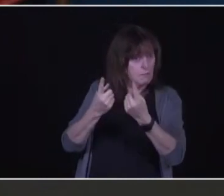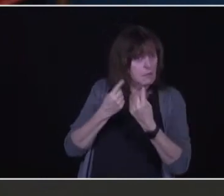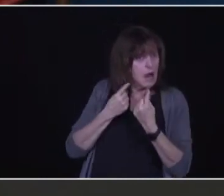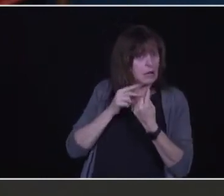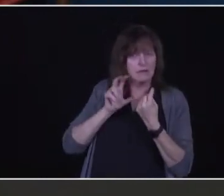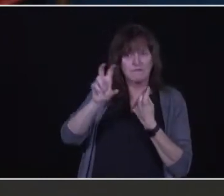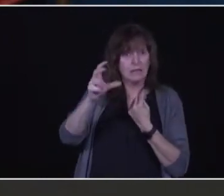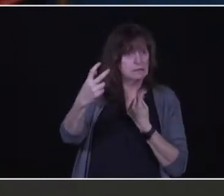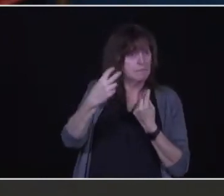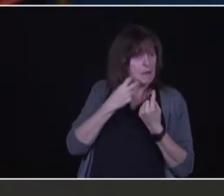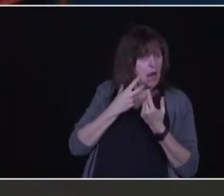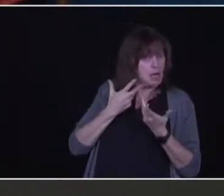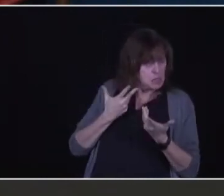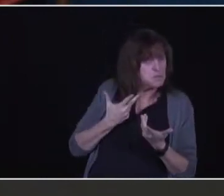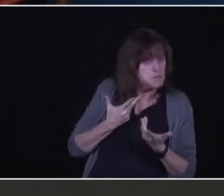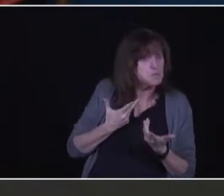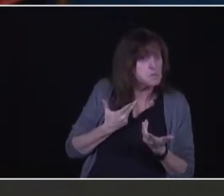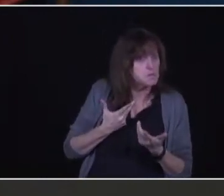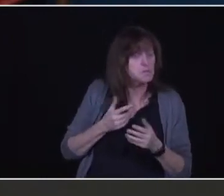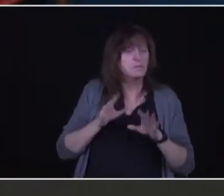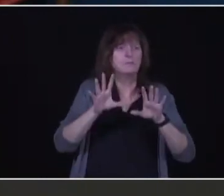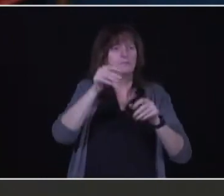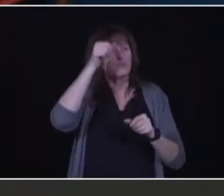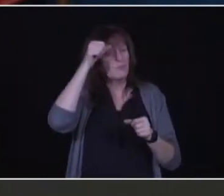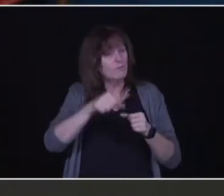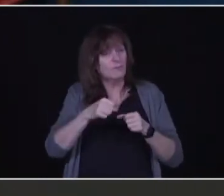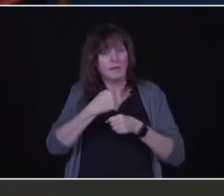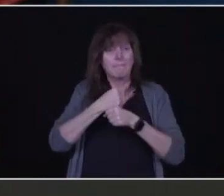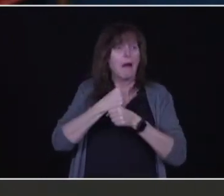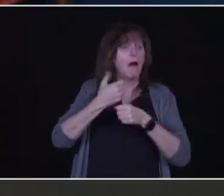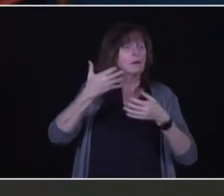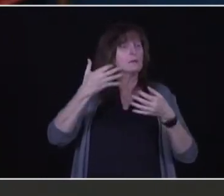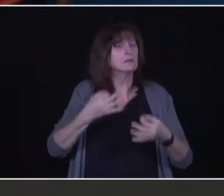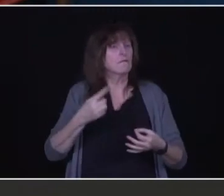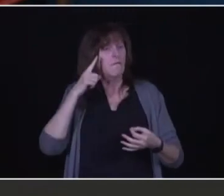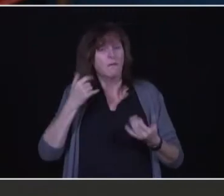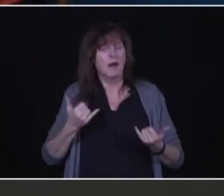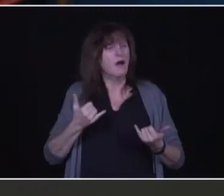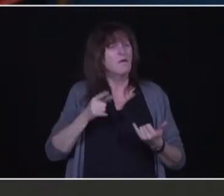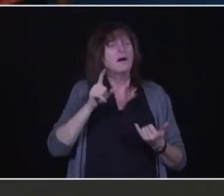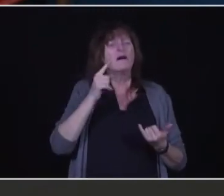investment that we do, and the return on investment and came back and there is a good